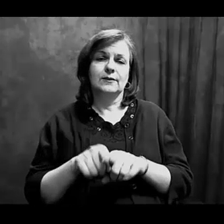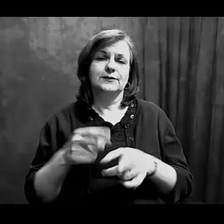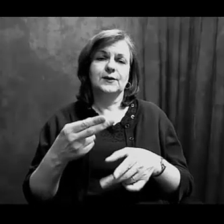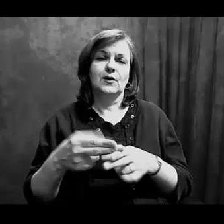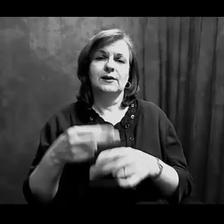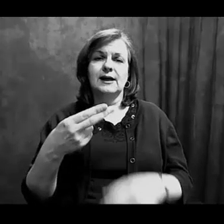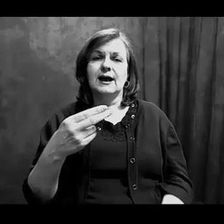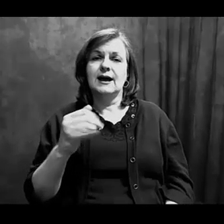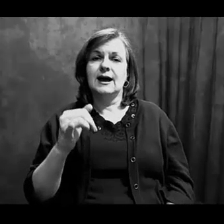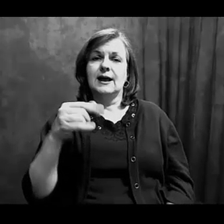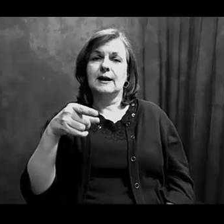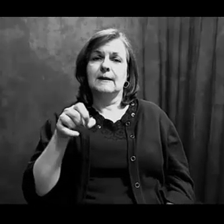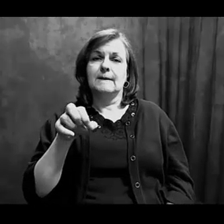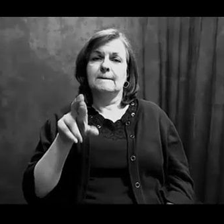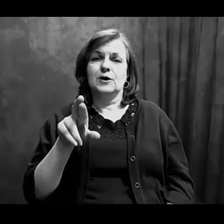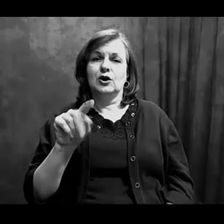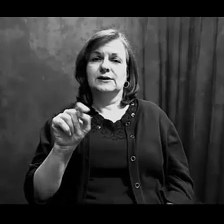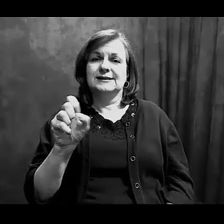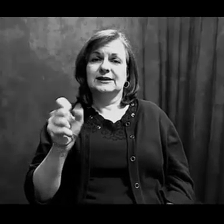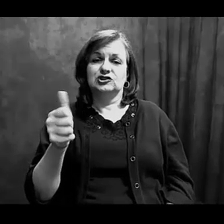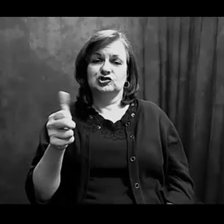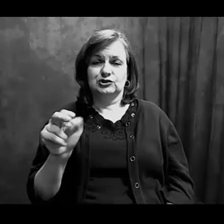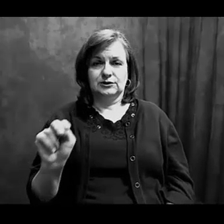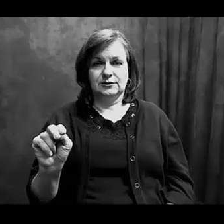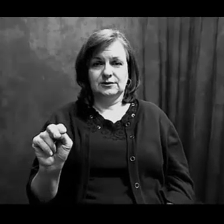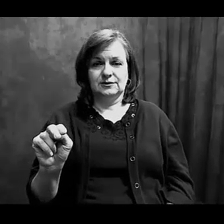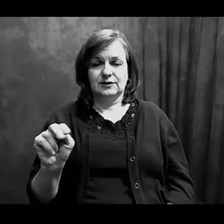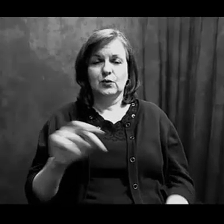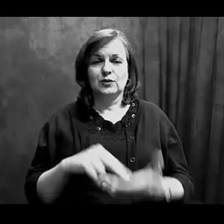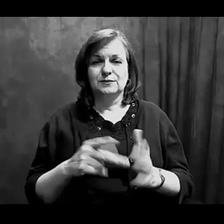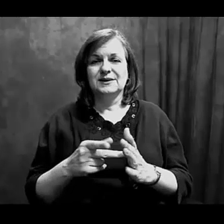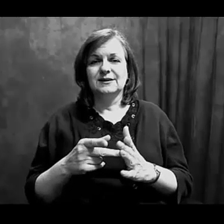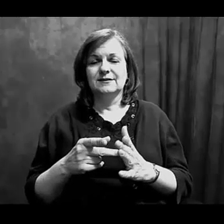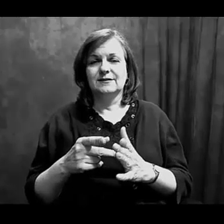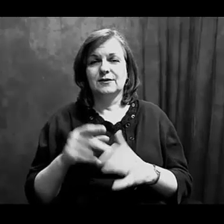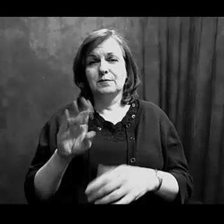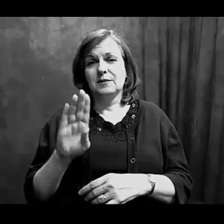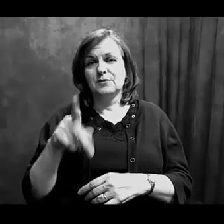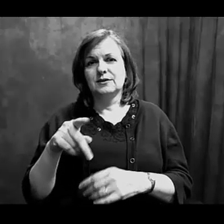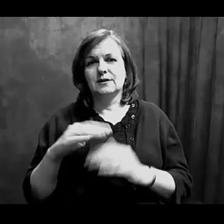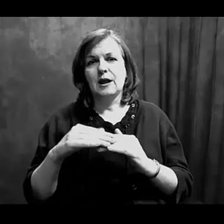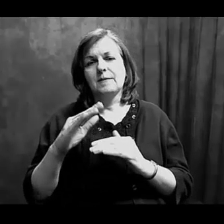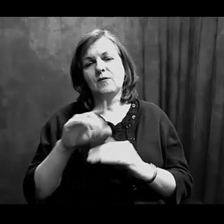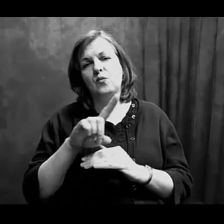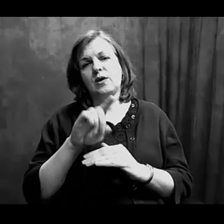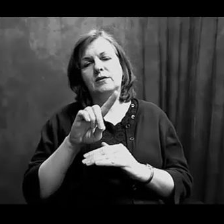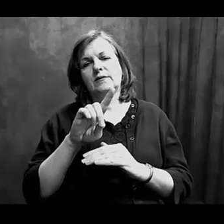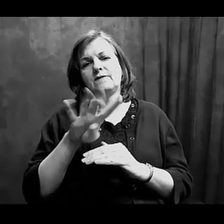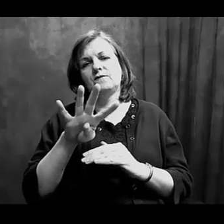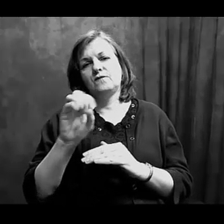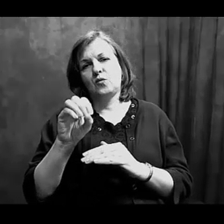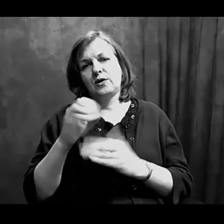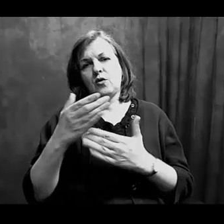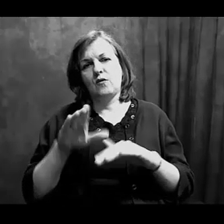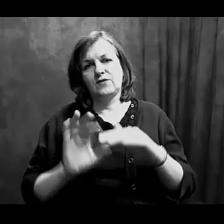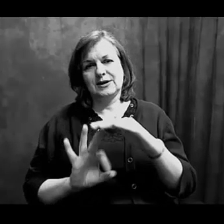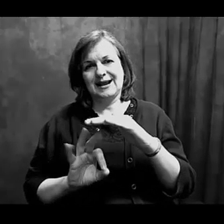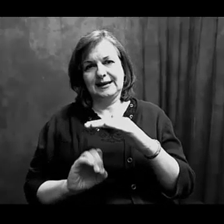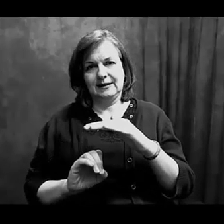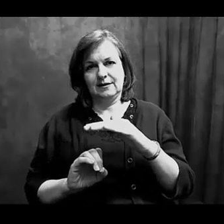we are looking at blood pressure that is consistently a above 120-140/90 OK